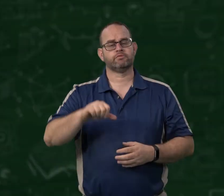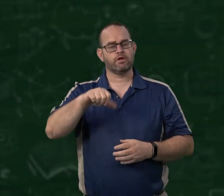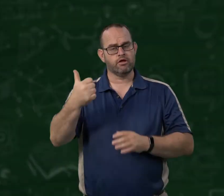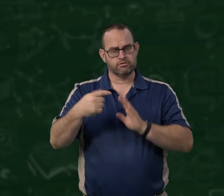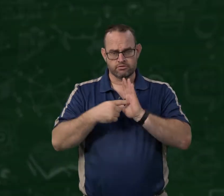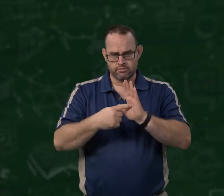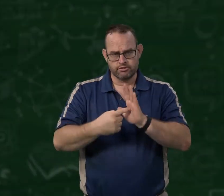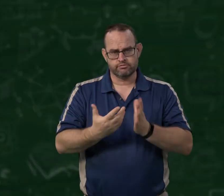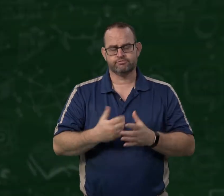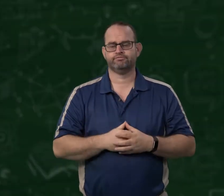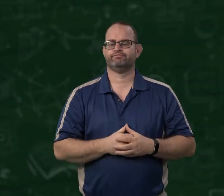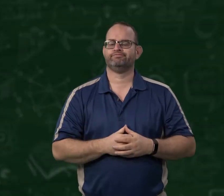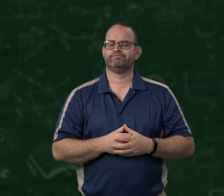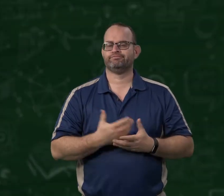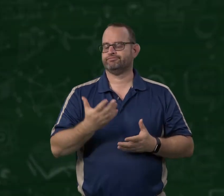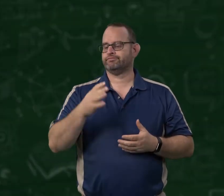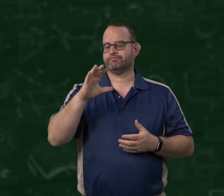Here’s another example: